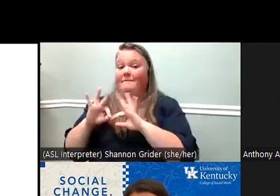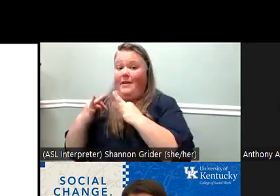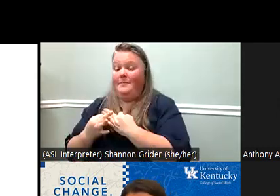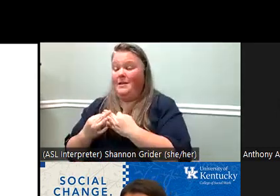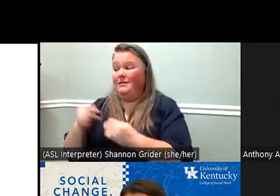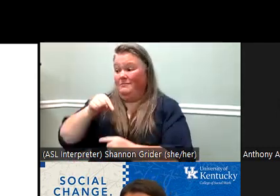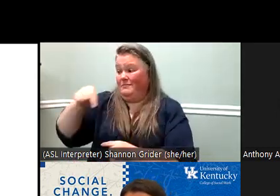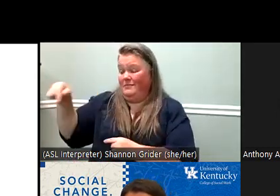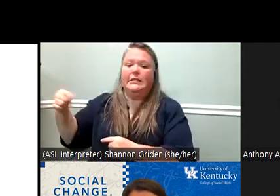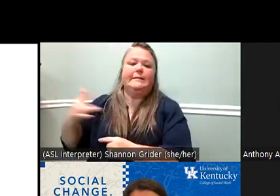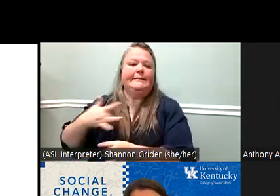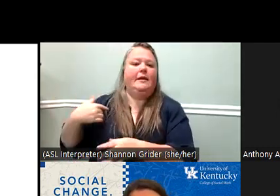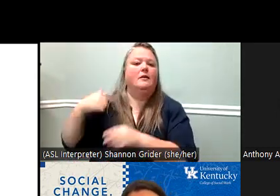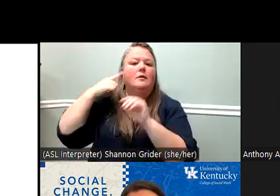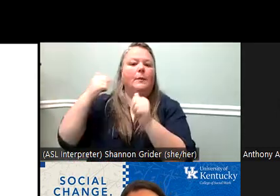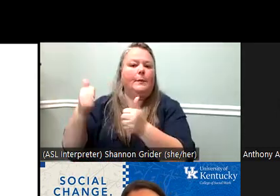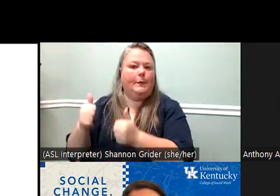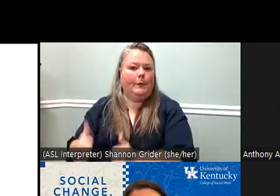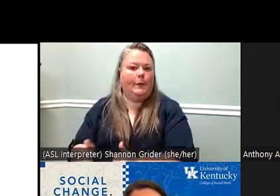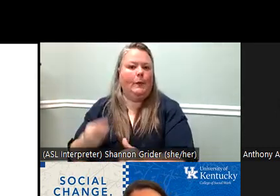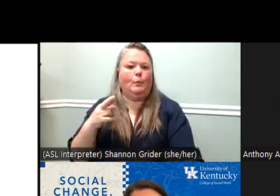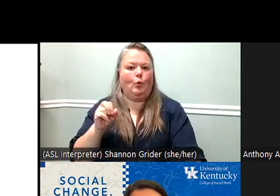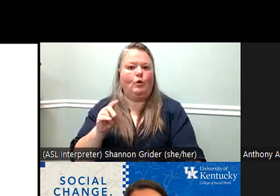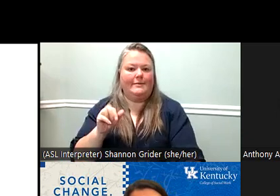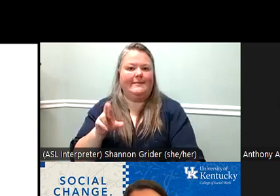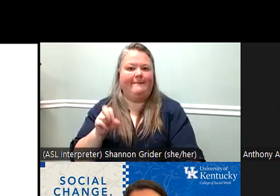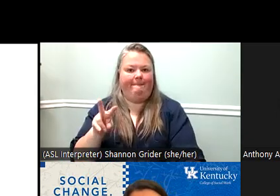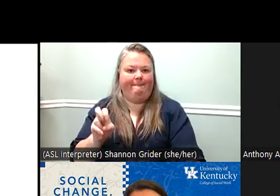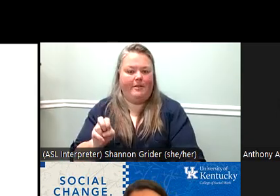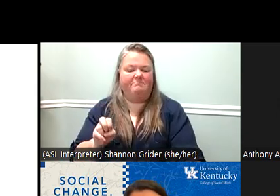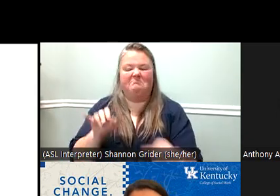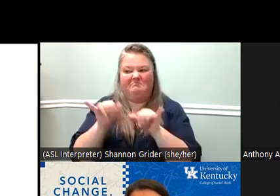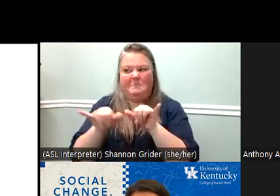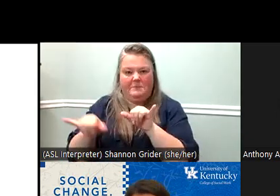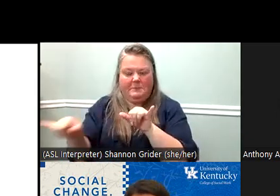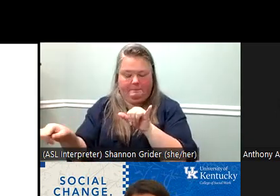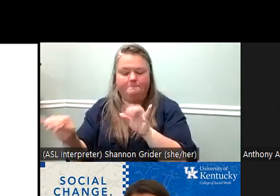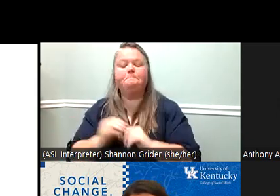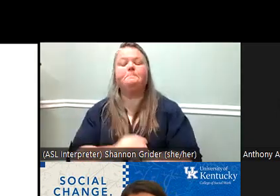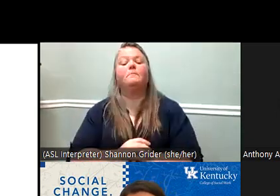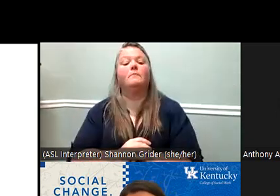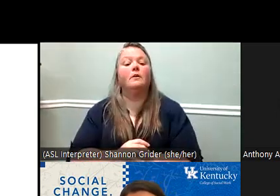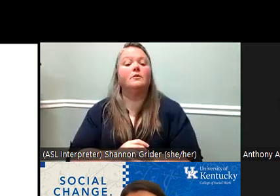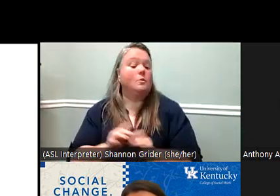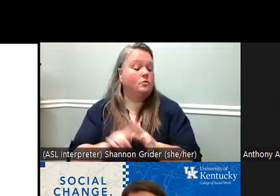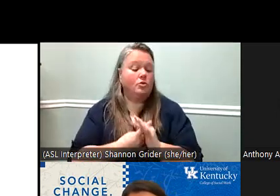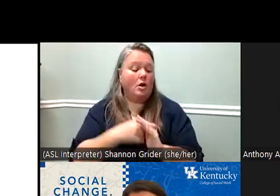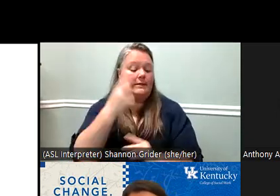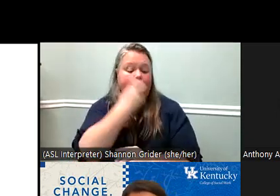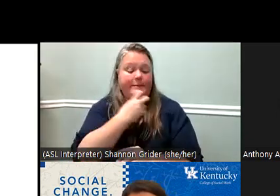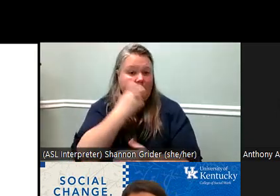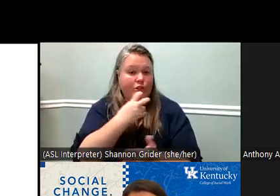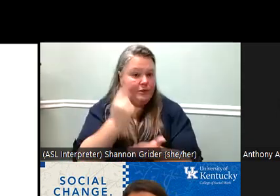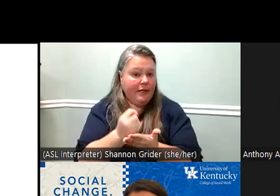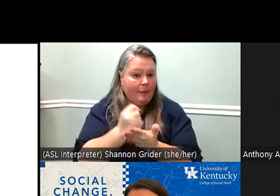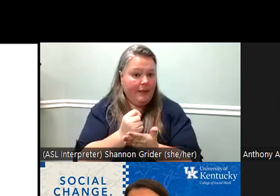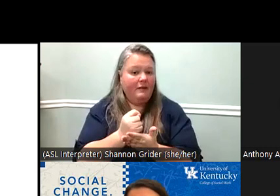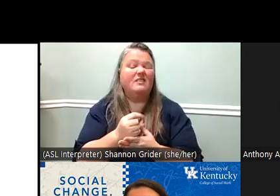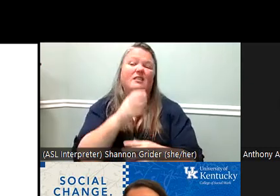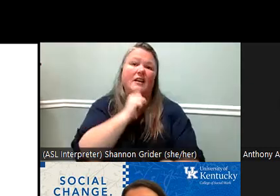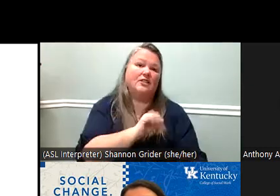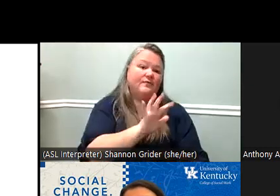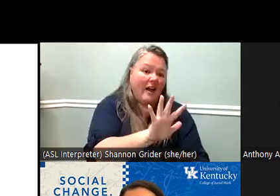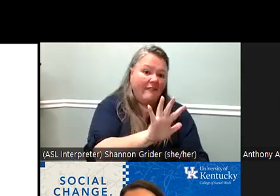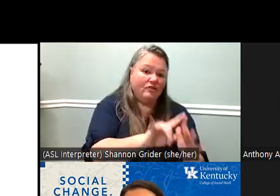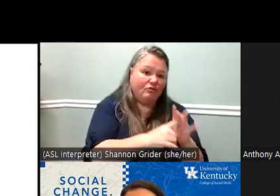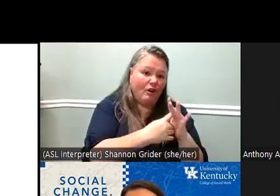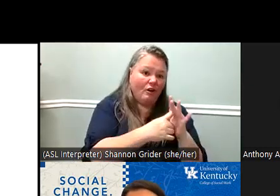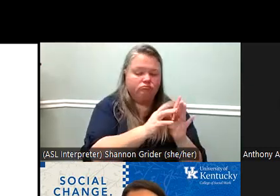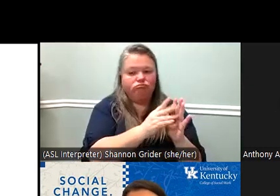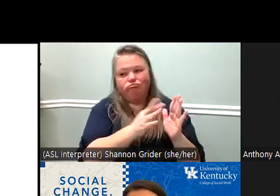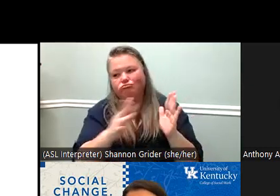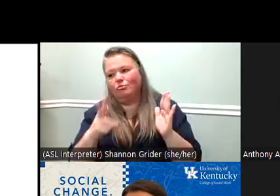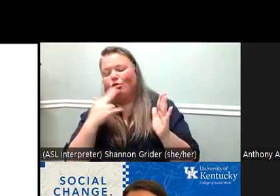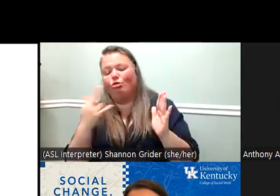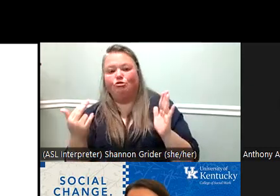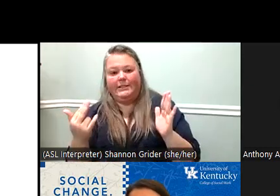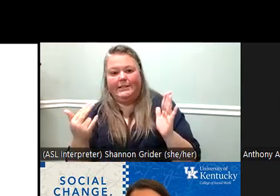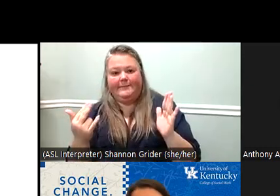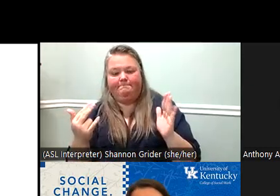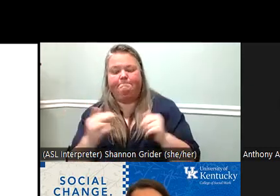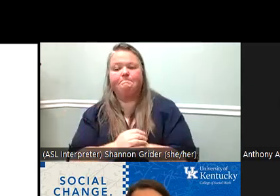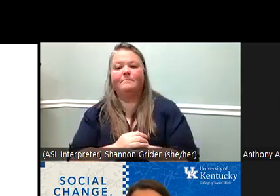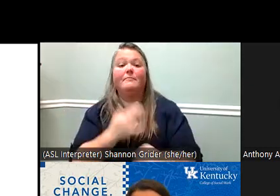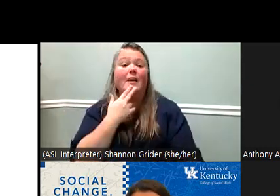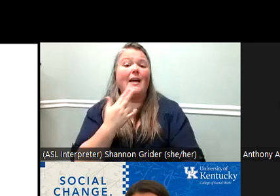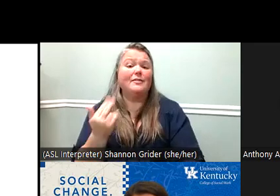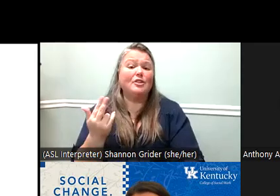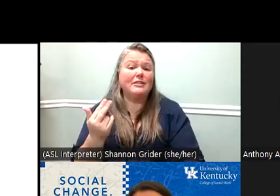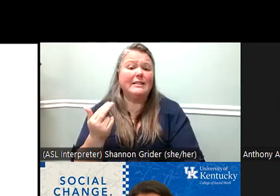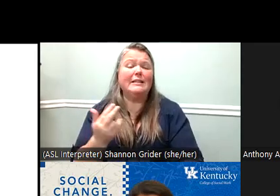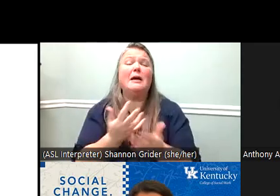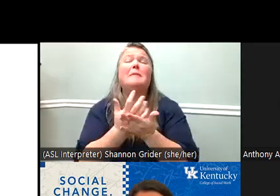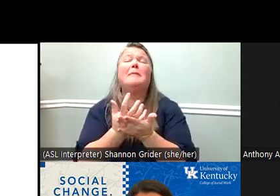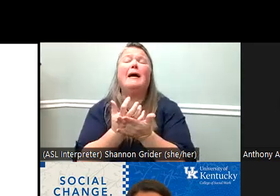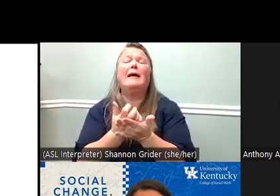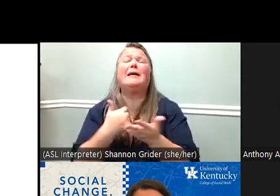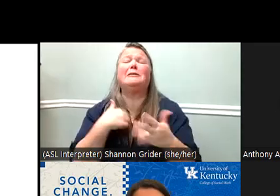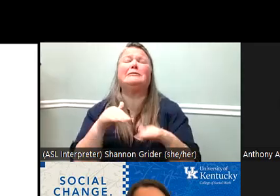KINDERGARTEN, AND I ENTERED KINDERGARTEN AGE FOUR, SO THAT'S WHERE IT WAS DISCOVERED THAT I HAD A HEARING LOSS, BUT IT WAS DIAGNOSED AS MILD, AND OUR HEARING LOSS